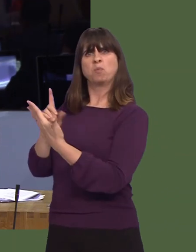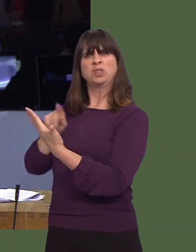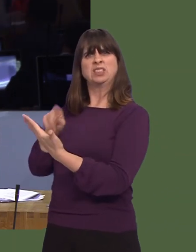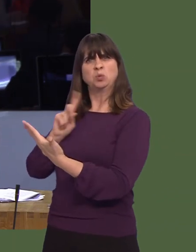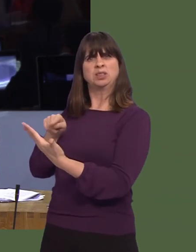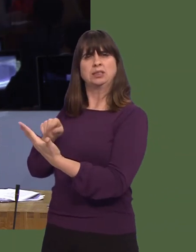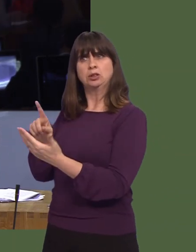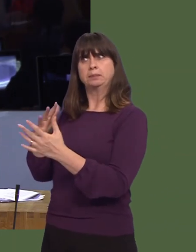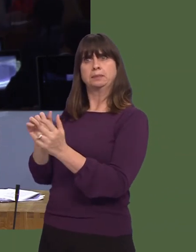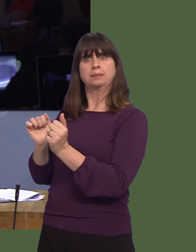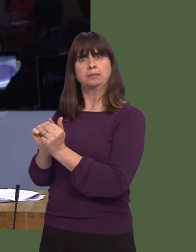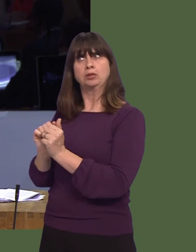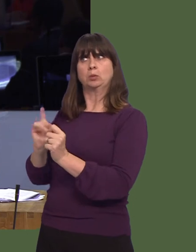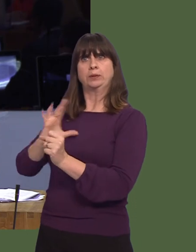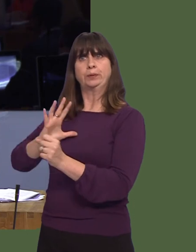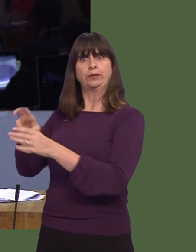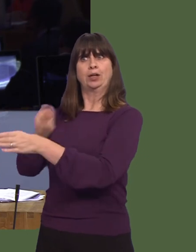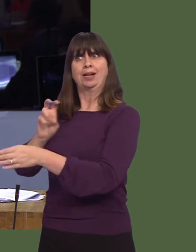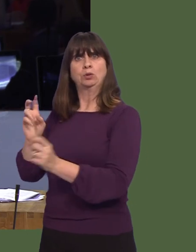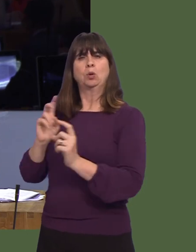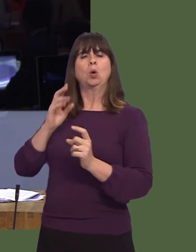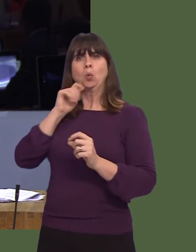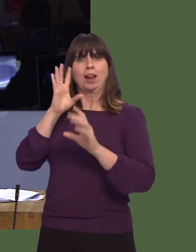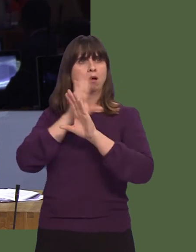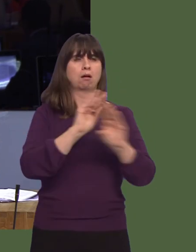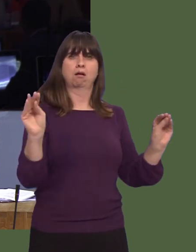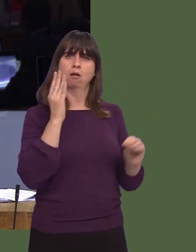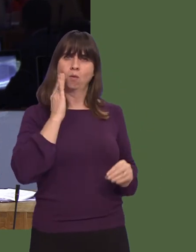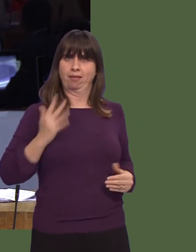clywn niír manylion hyn, os gwelwch yn dda, yn hytrach na jest rhyw sibrydion mewn pwyllgor?